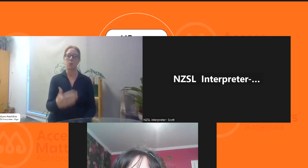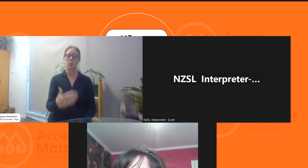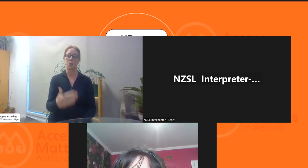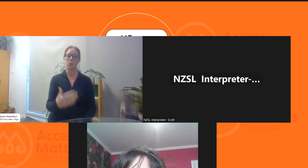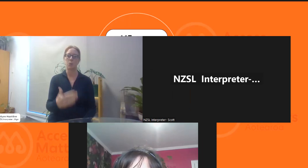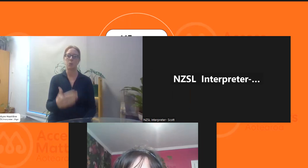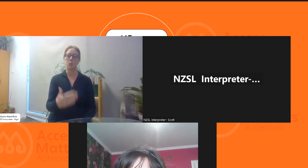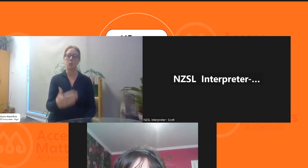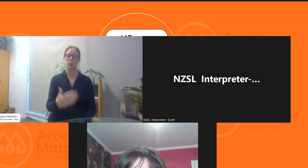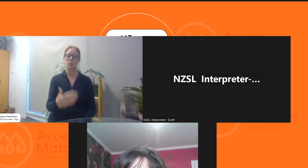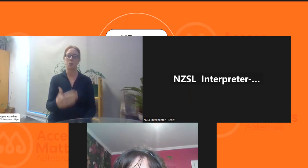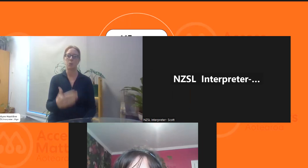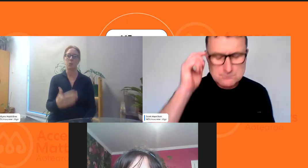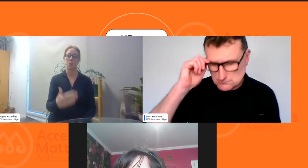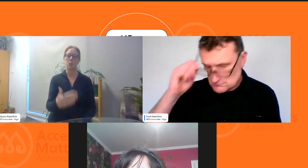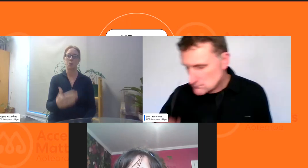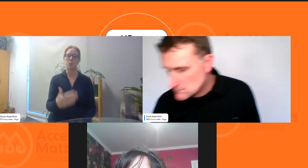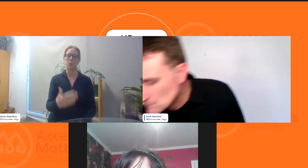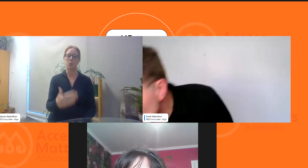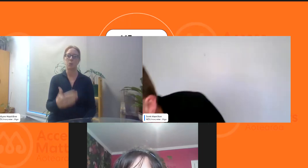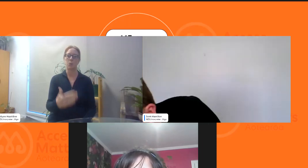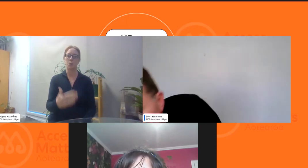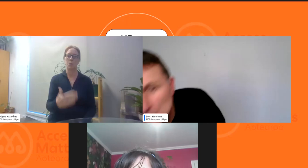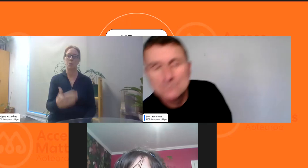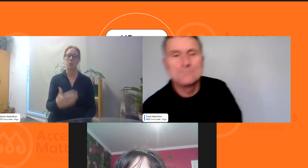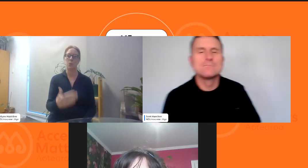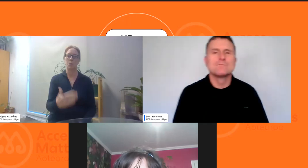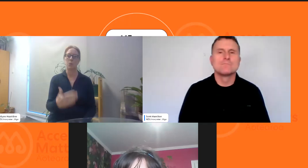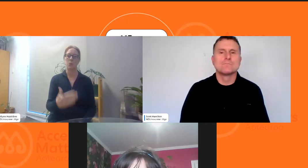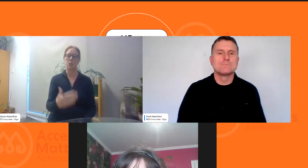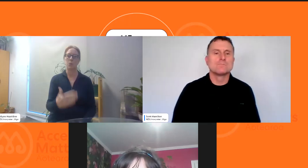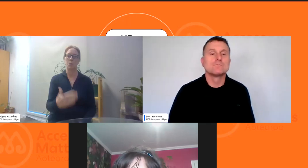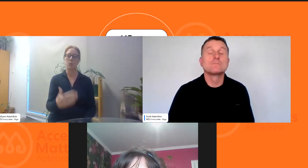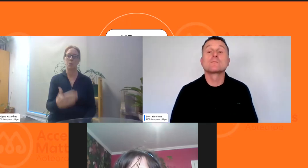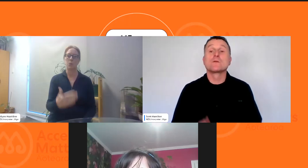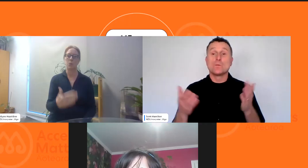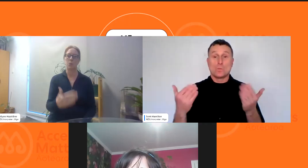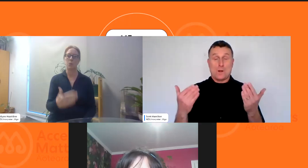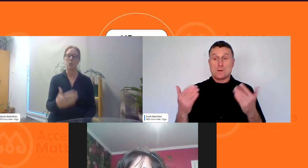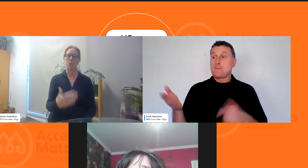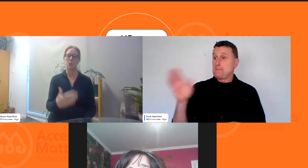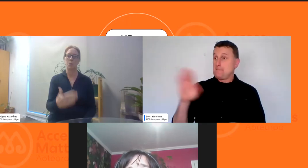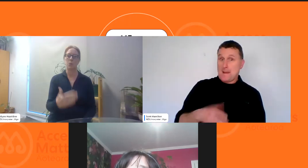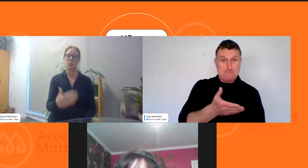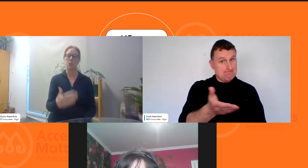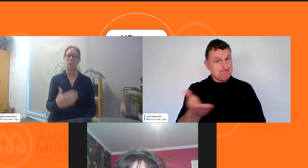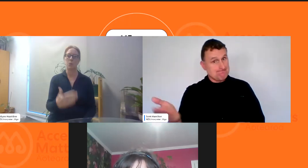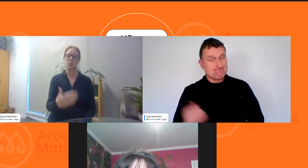Kōrero For Change. Our third speaker is Jaden -- our third panel convenor